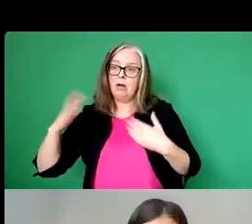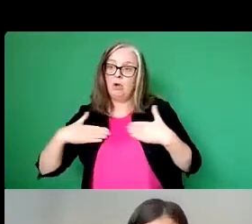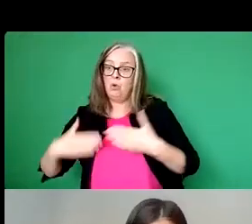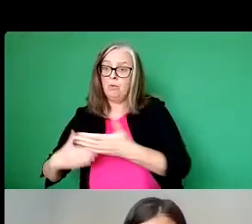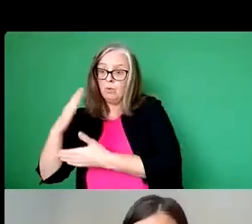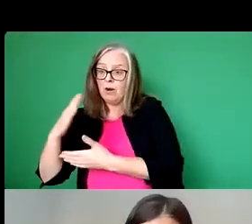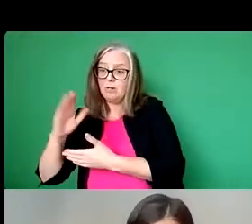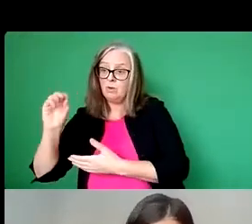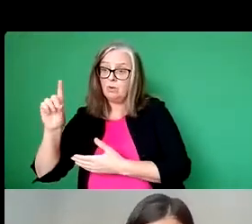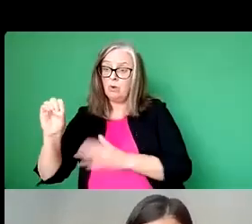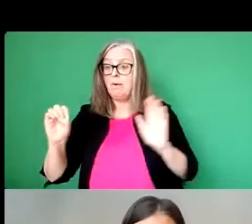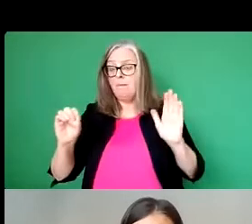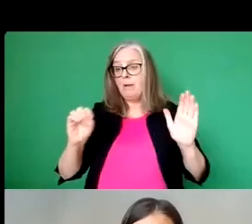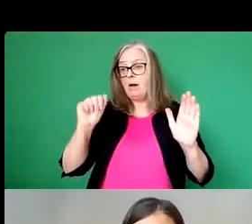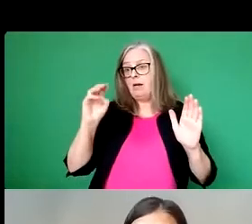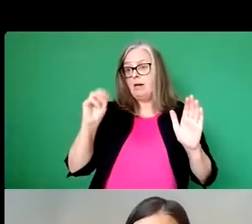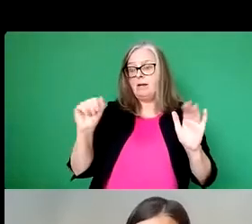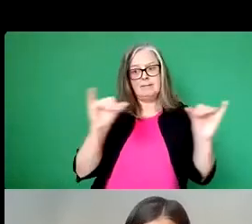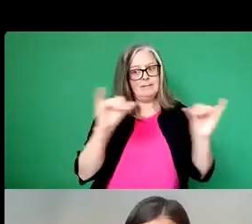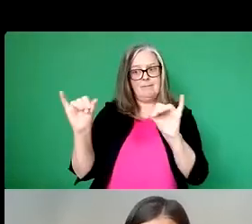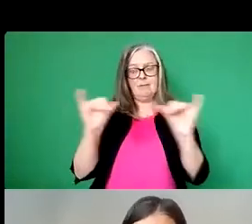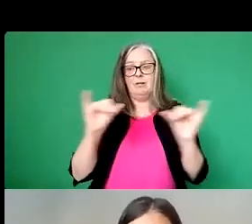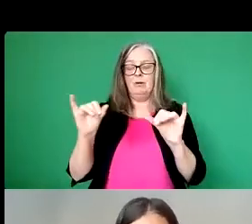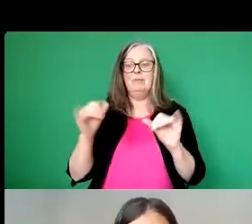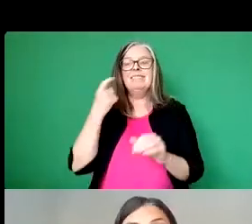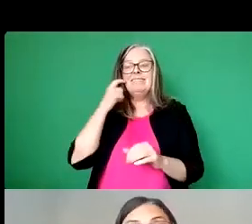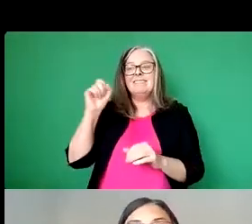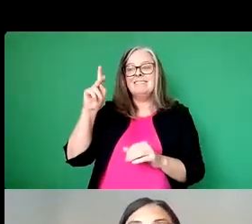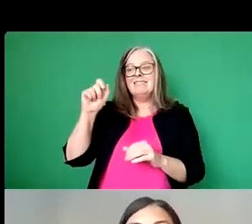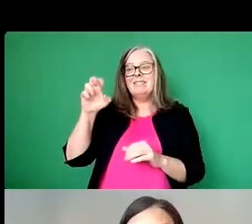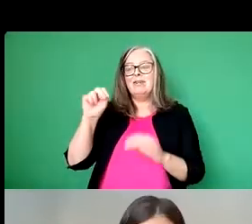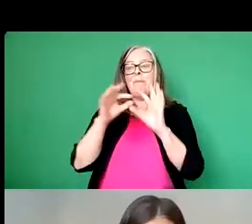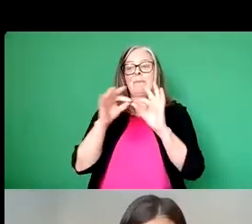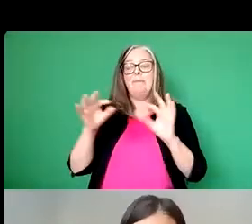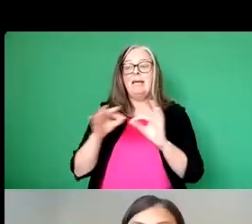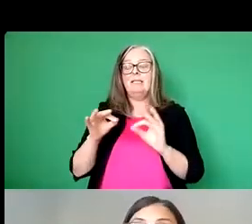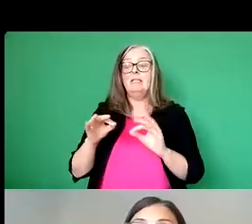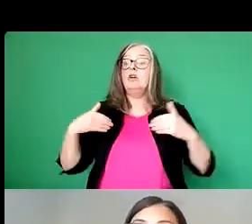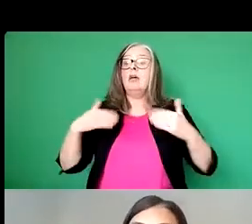as karen has mentioned a service animal is an animal that has been trained to provide